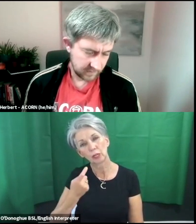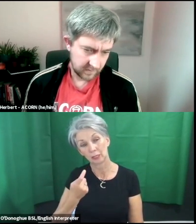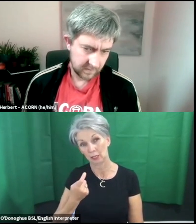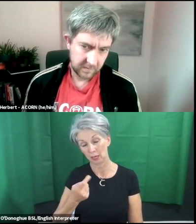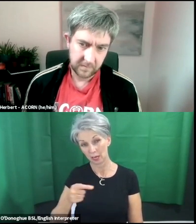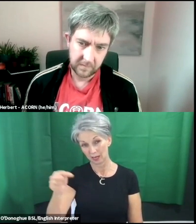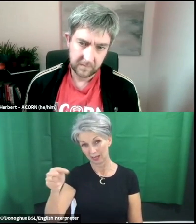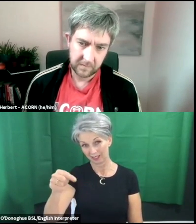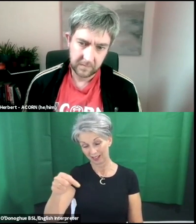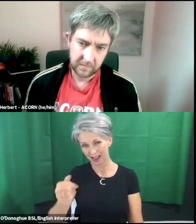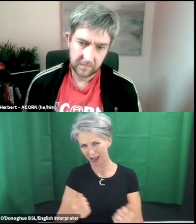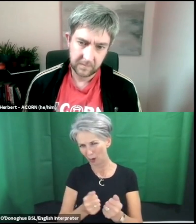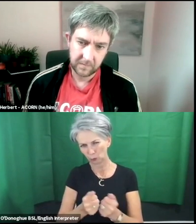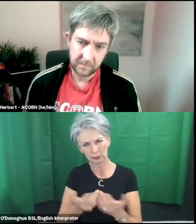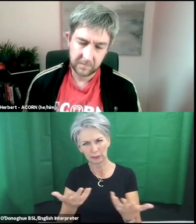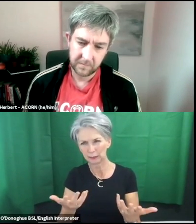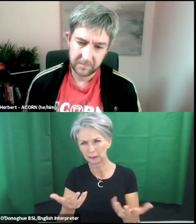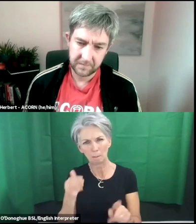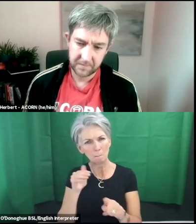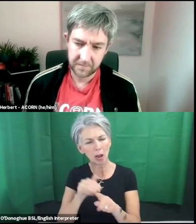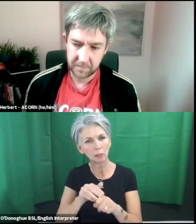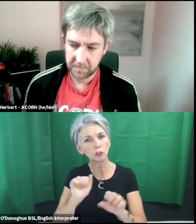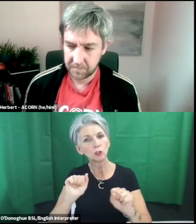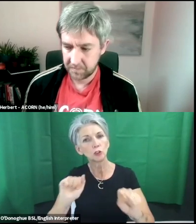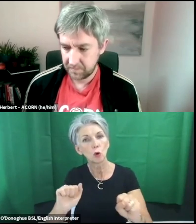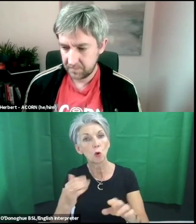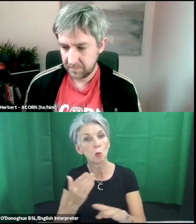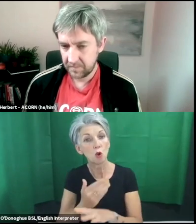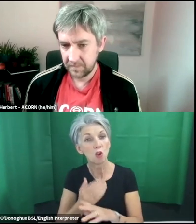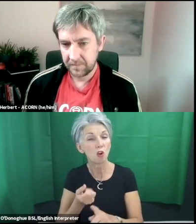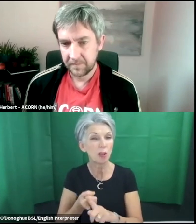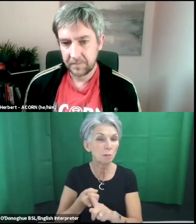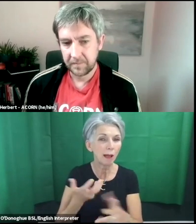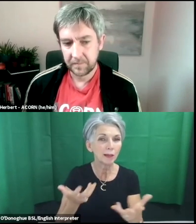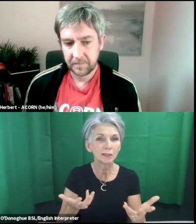the way that you guys work. I know that United Voices of the World, particularly cultural workers, a lot